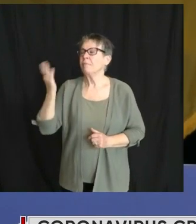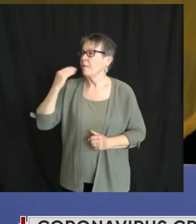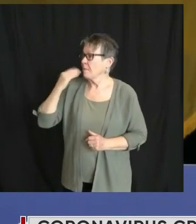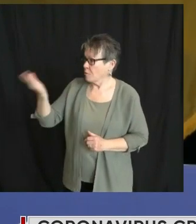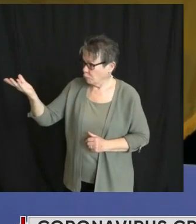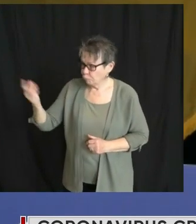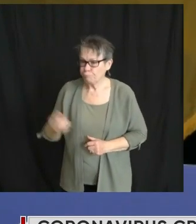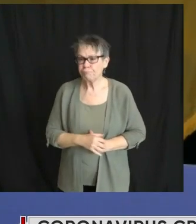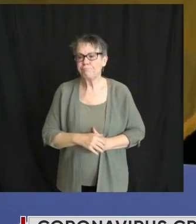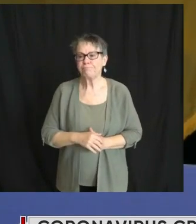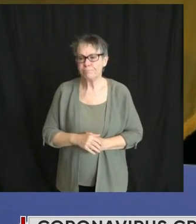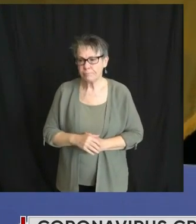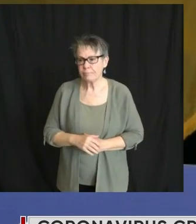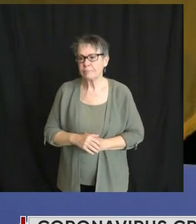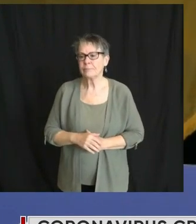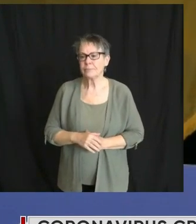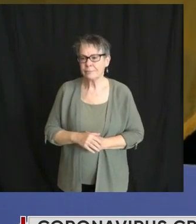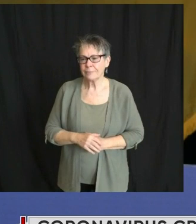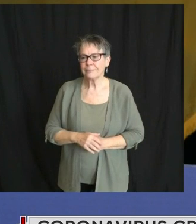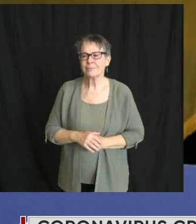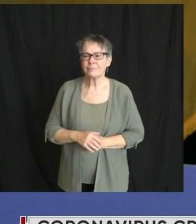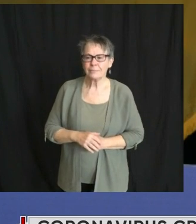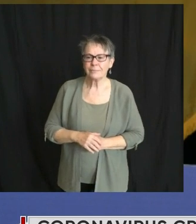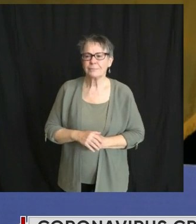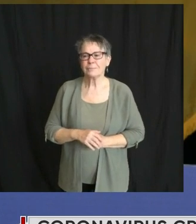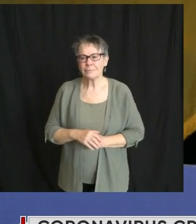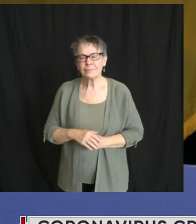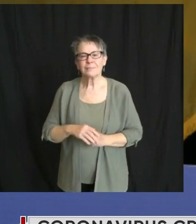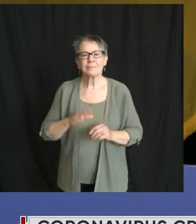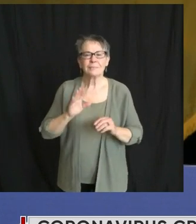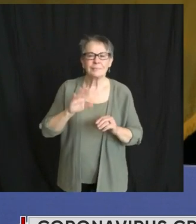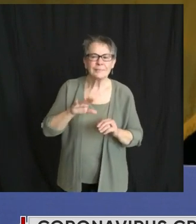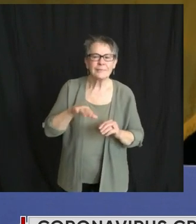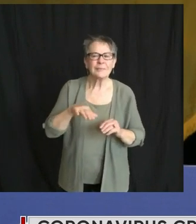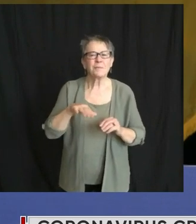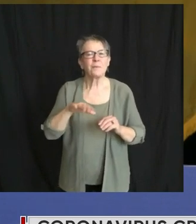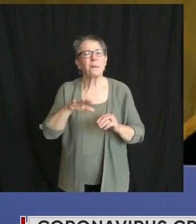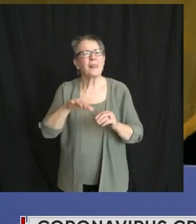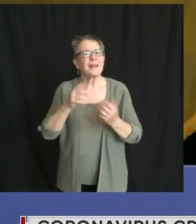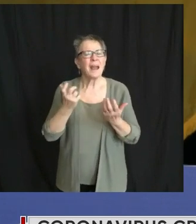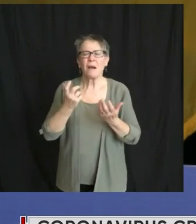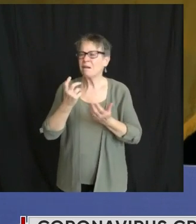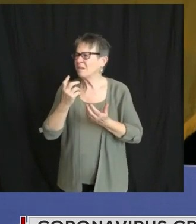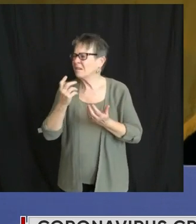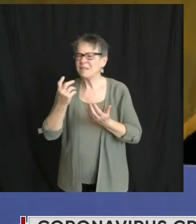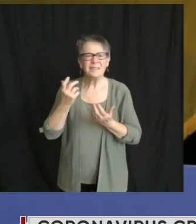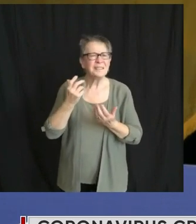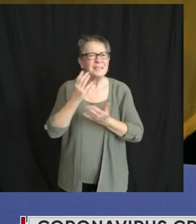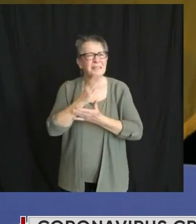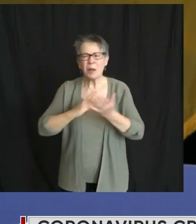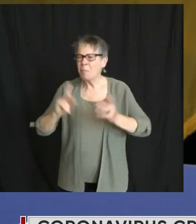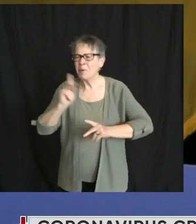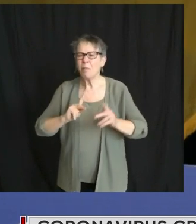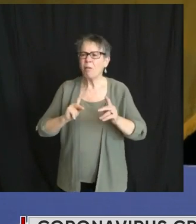INDIVIDUALS IN THE STATE MAY BE DELAYING NEEDED HEALTHCARE THAT THEY REQUIRE. TODAY, THE NEW